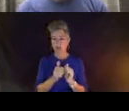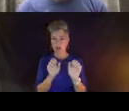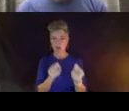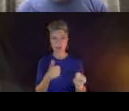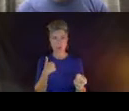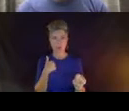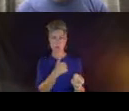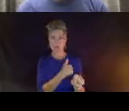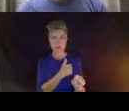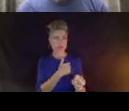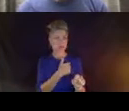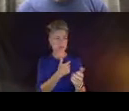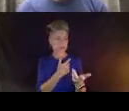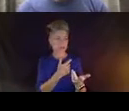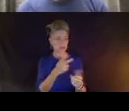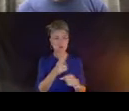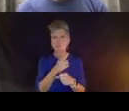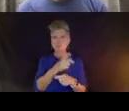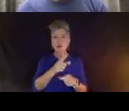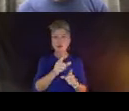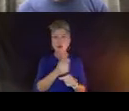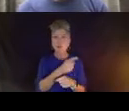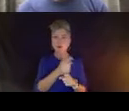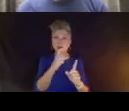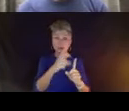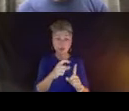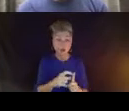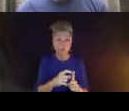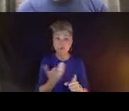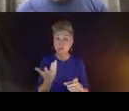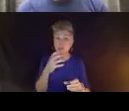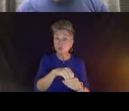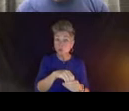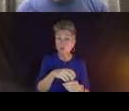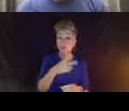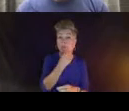which includes pronouns and how do you enable the healthcare clinic that you work with